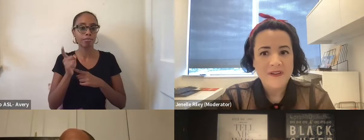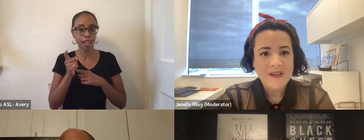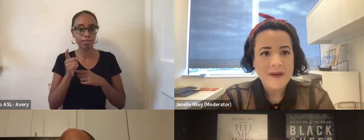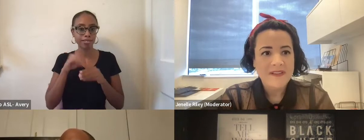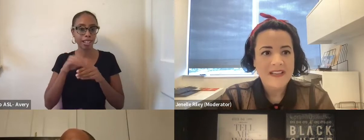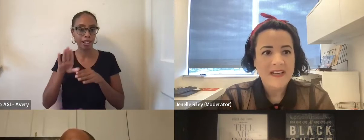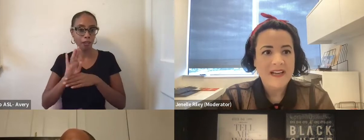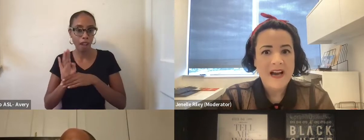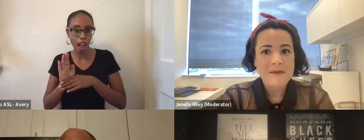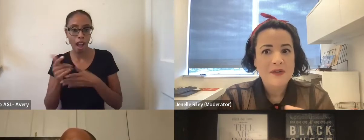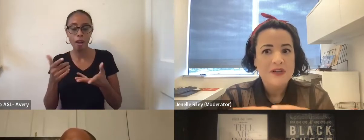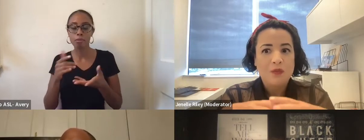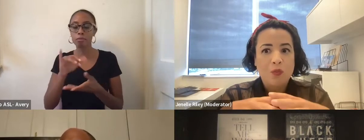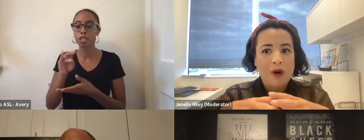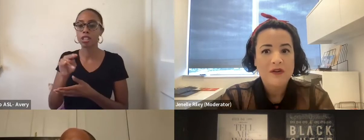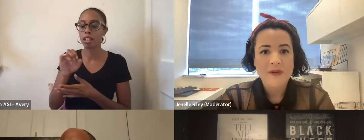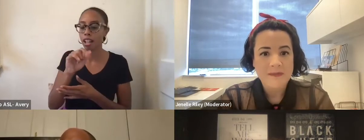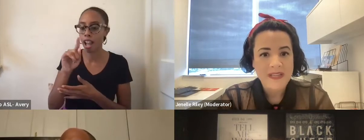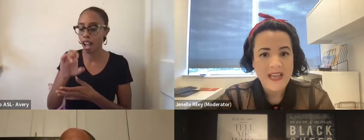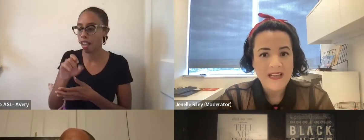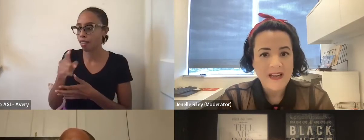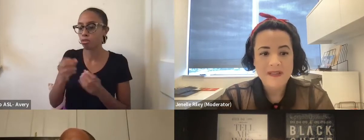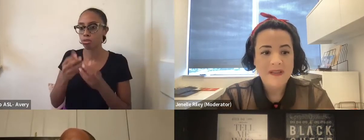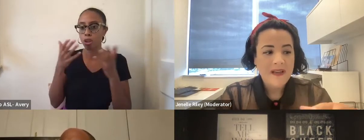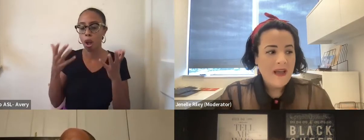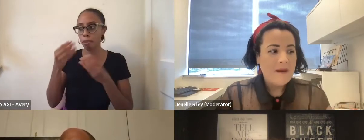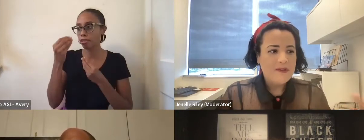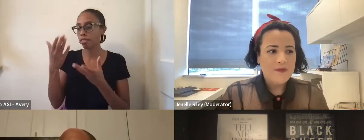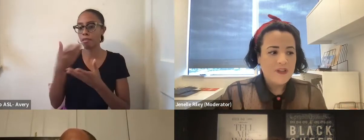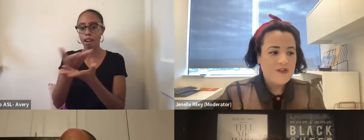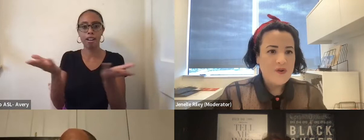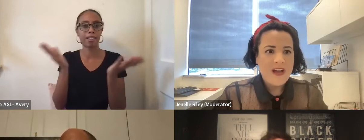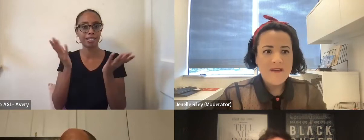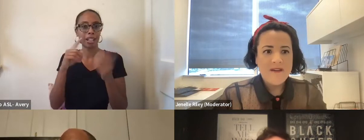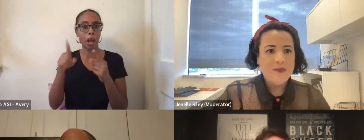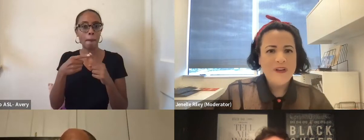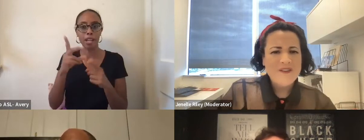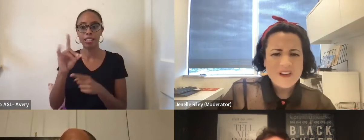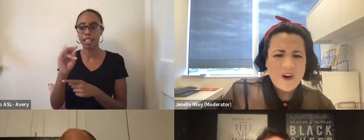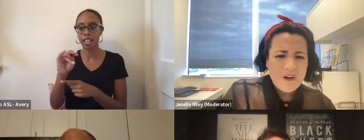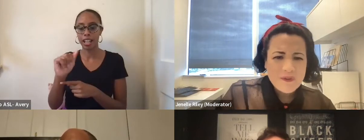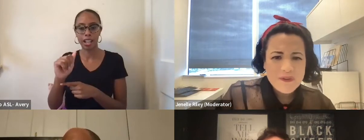How much footage did you have? Did you put out a call for footage? And how do you decide what to use?